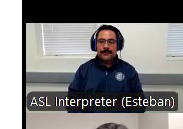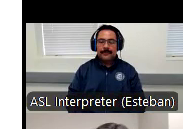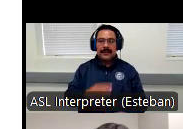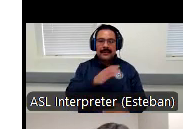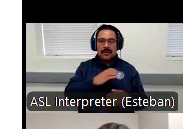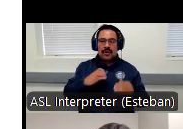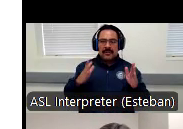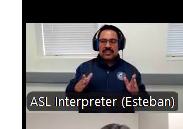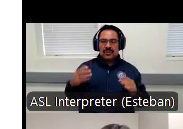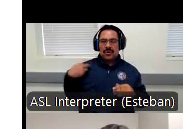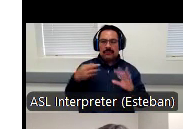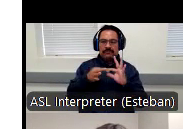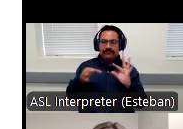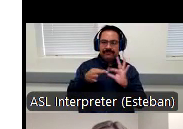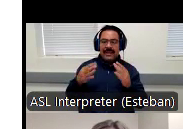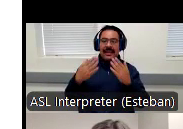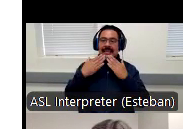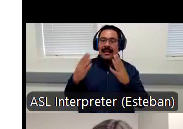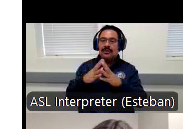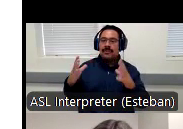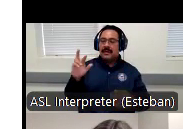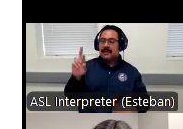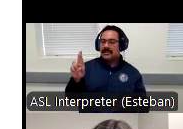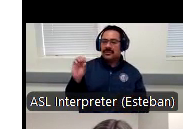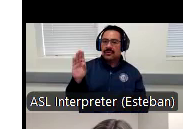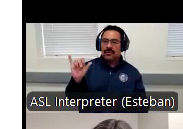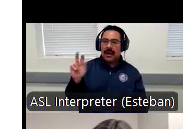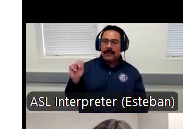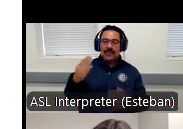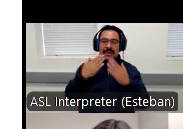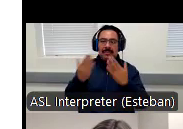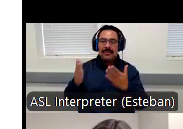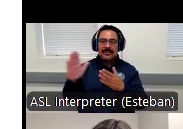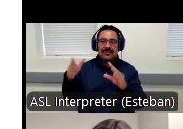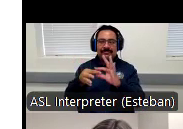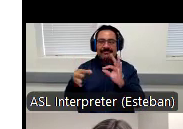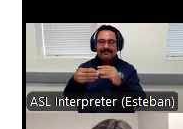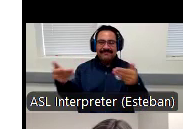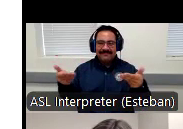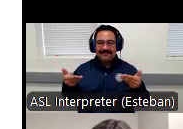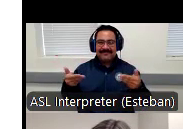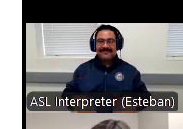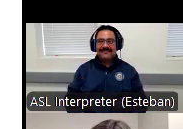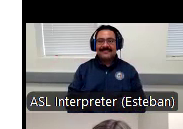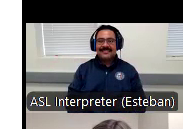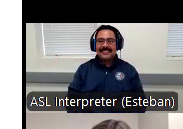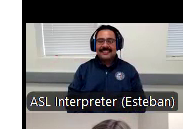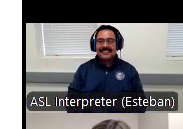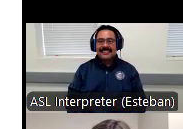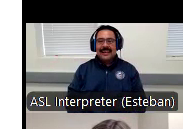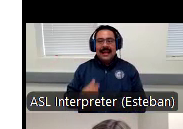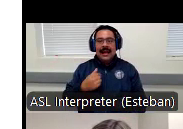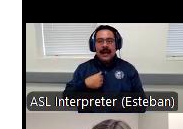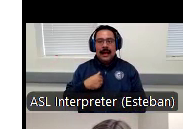Thank you so much Robin. We really appreciate that. I just wanted to